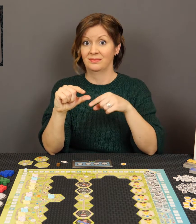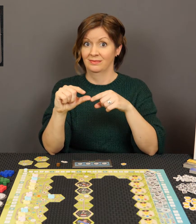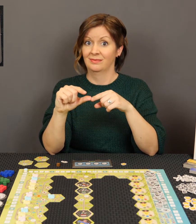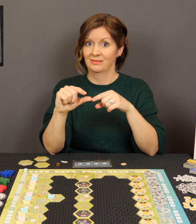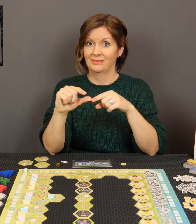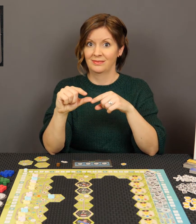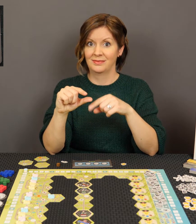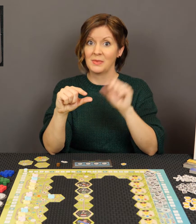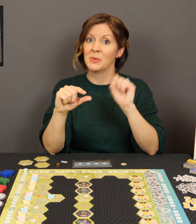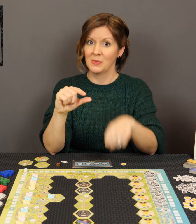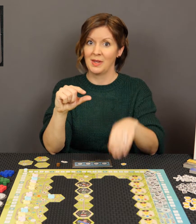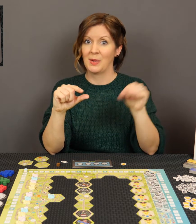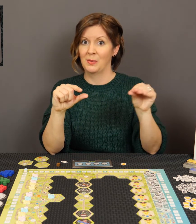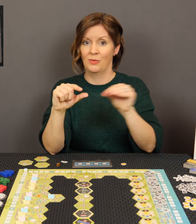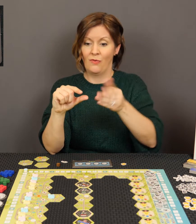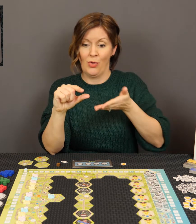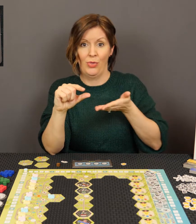if I play my whistle.